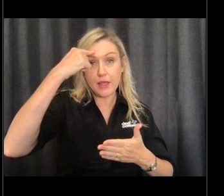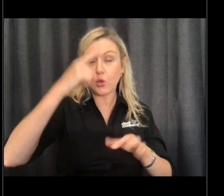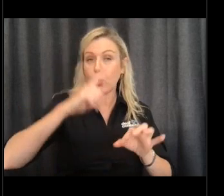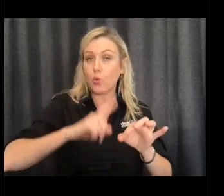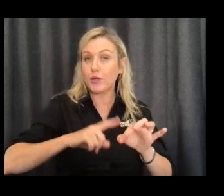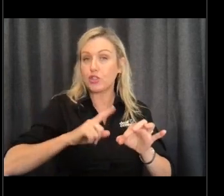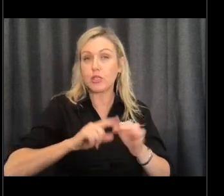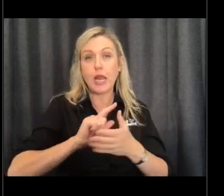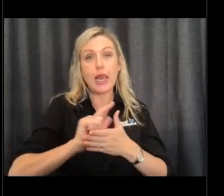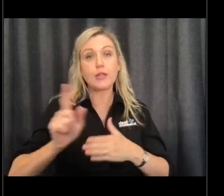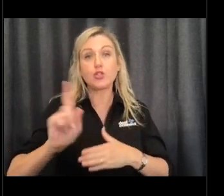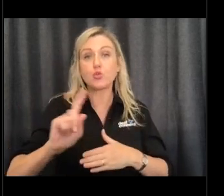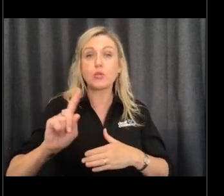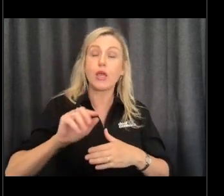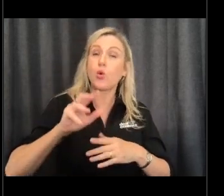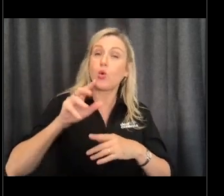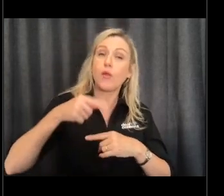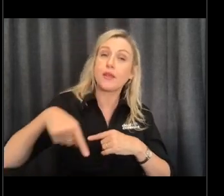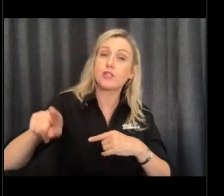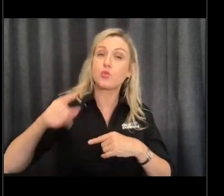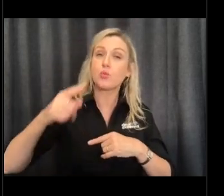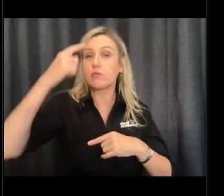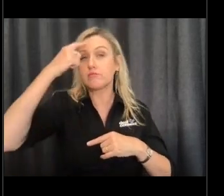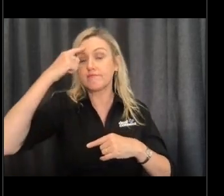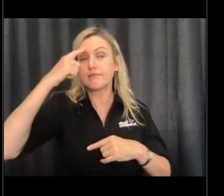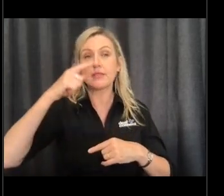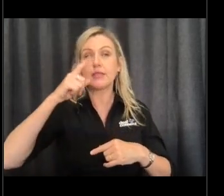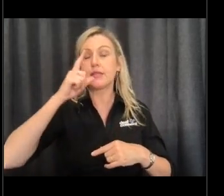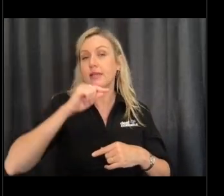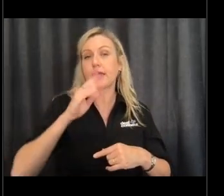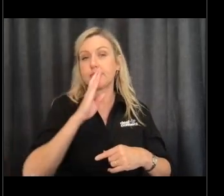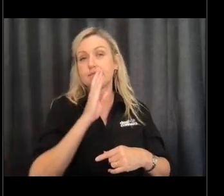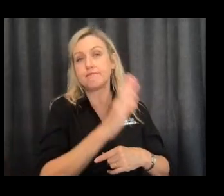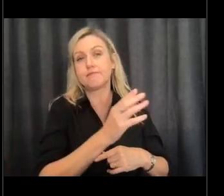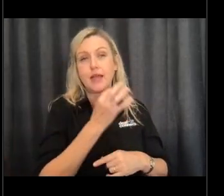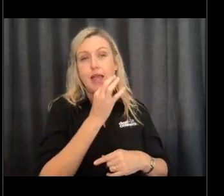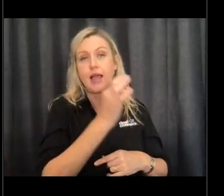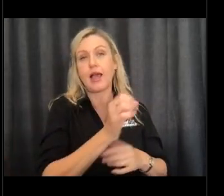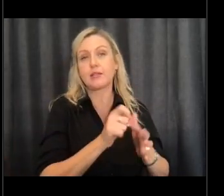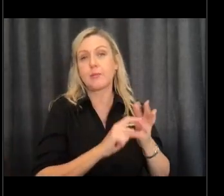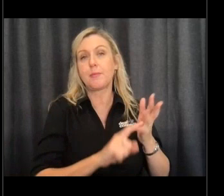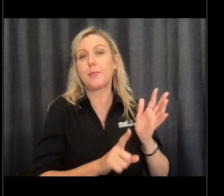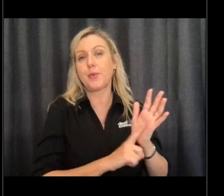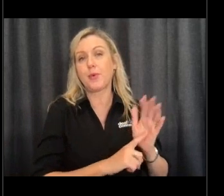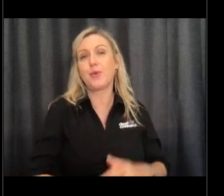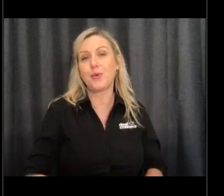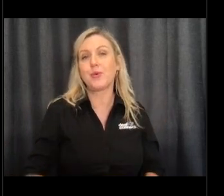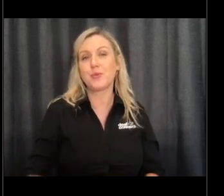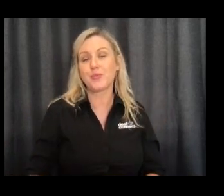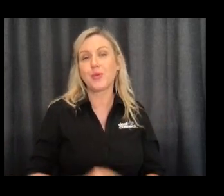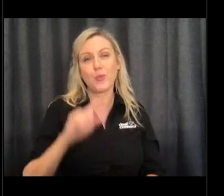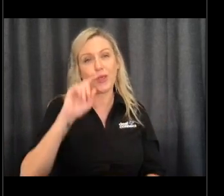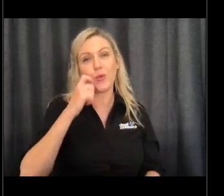or the week just shoot us an email and we can respond to your questions as and when